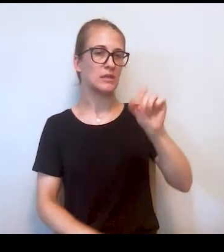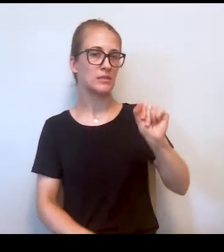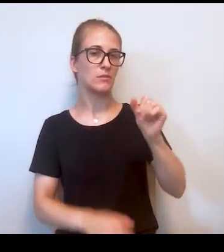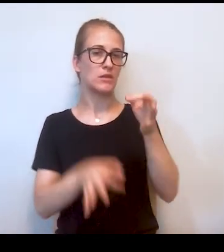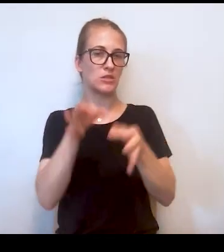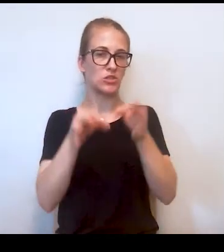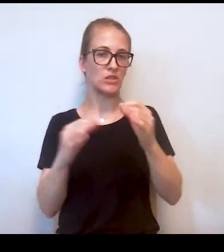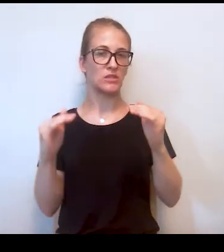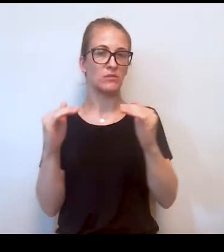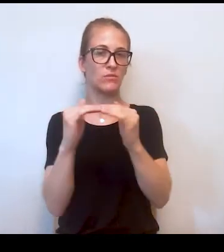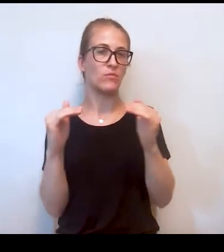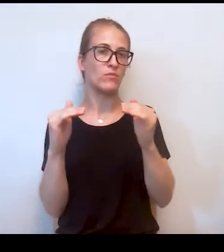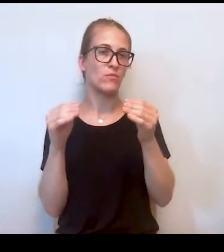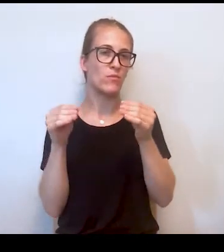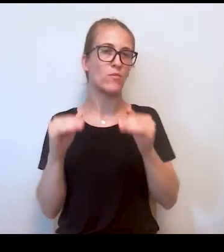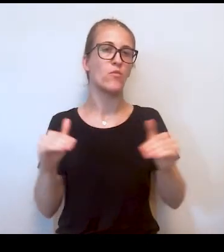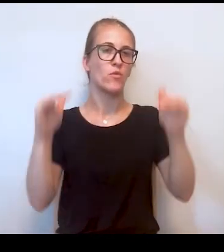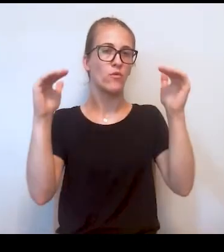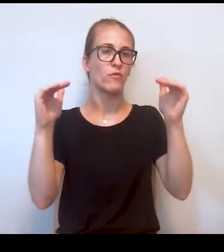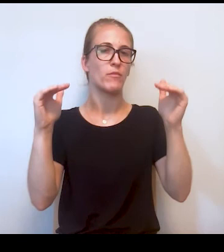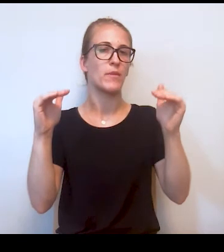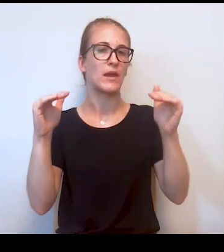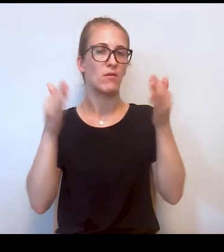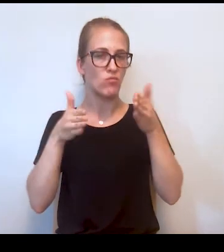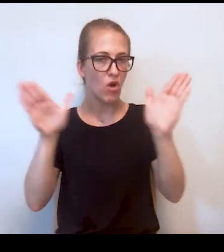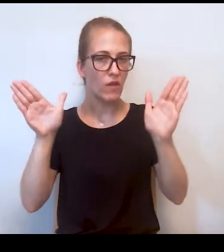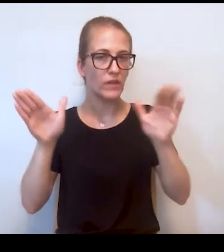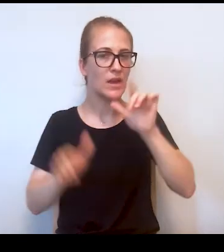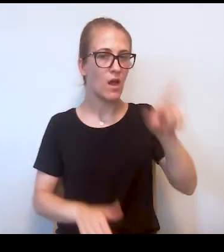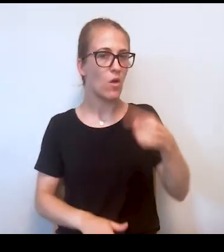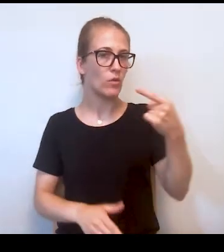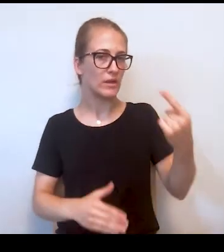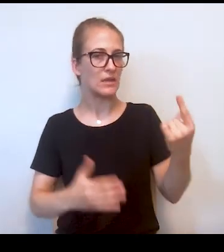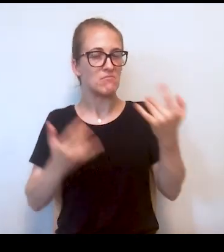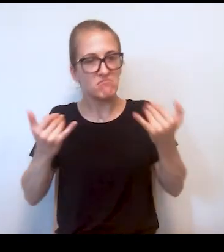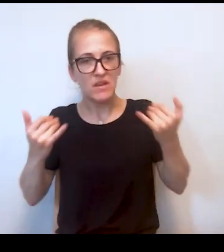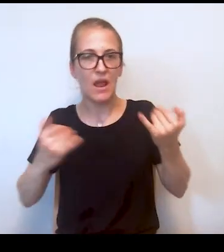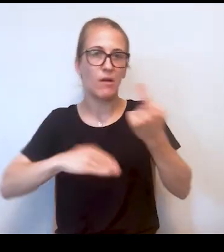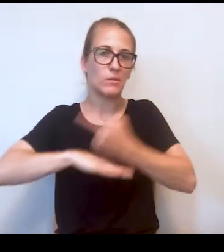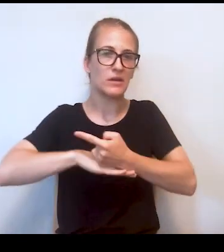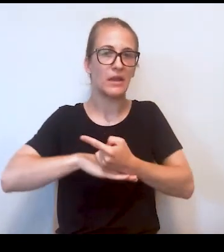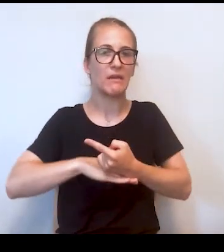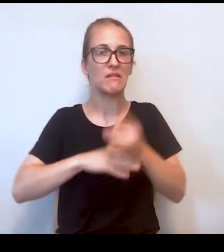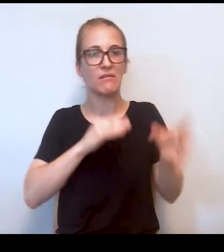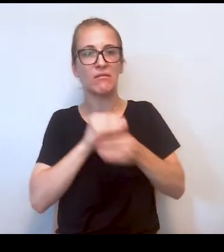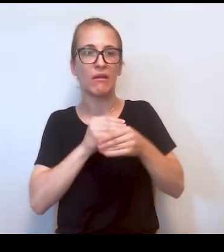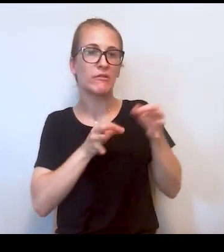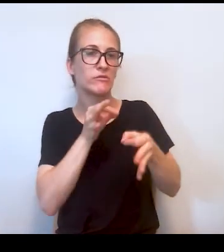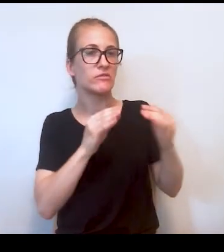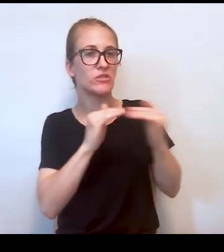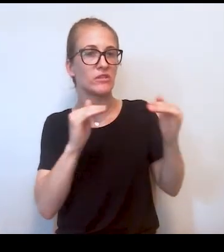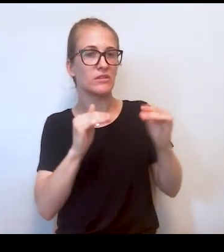when they really mean just basic accessibility or diversity, equity, and inclusion